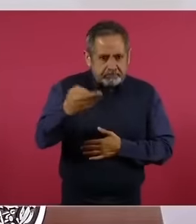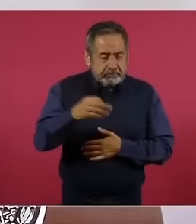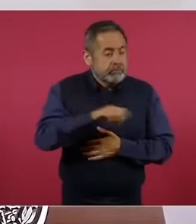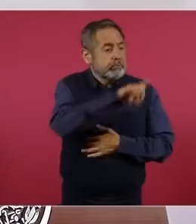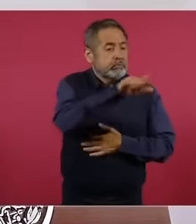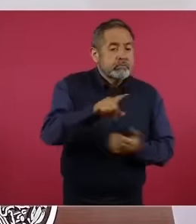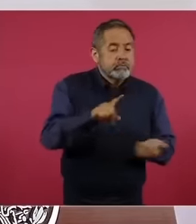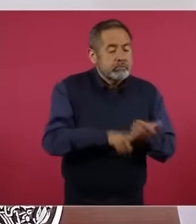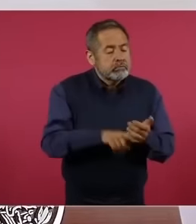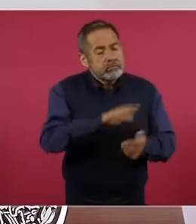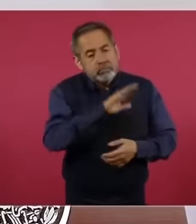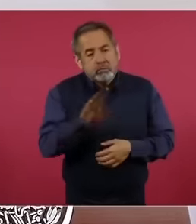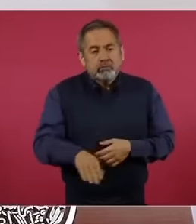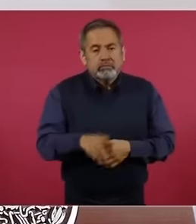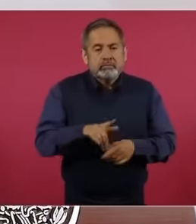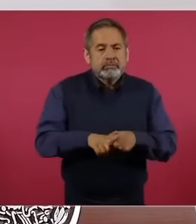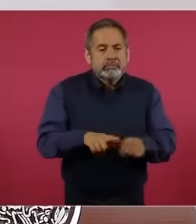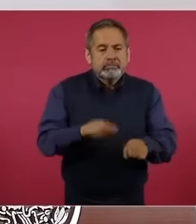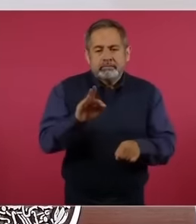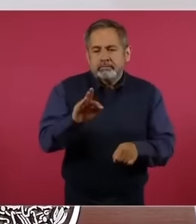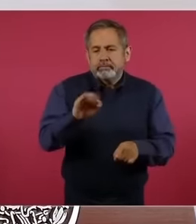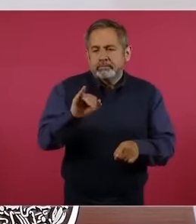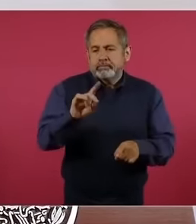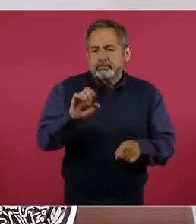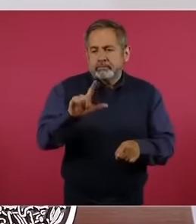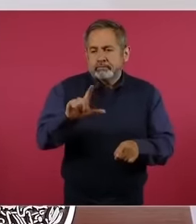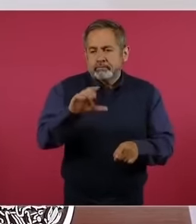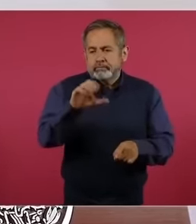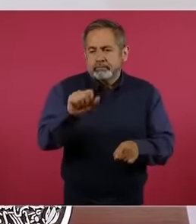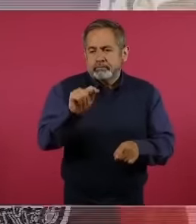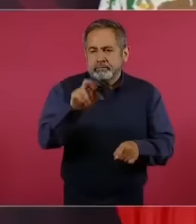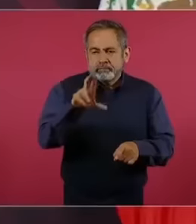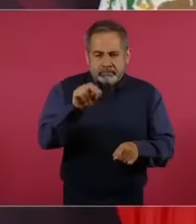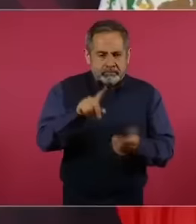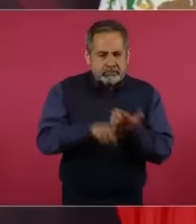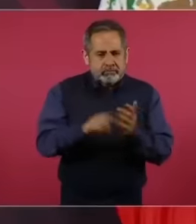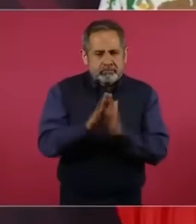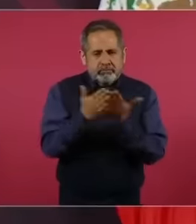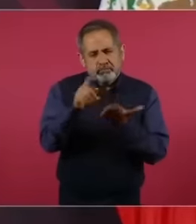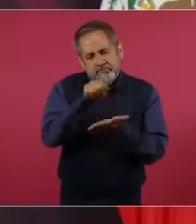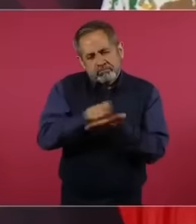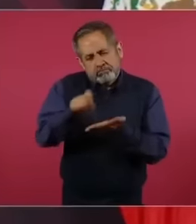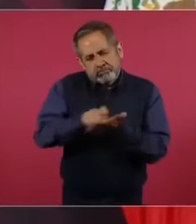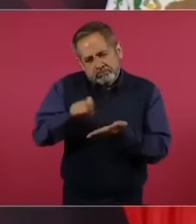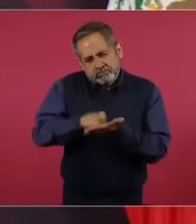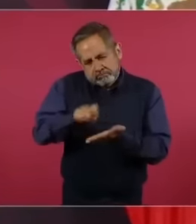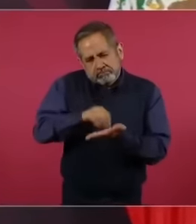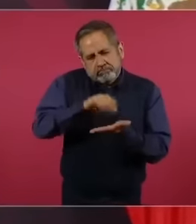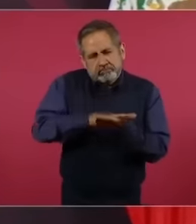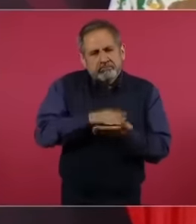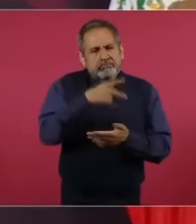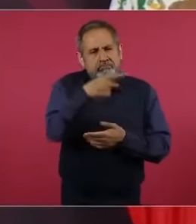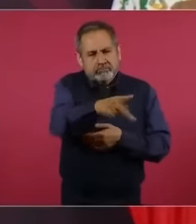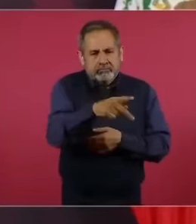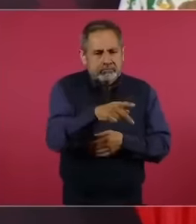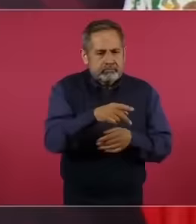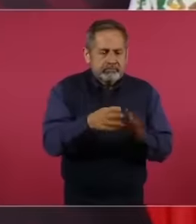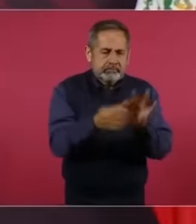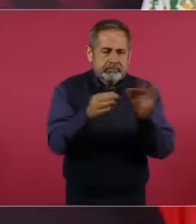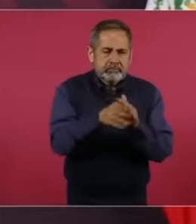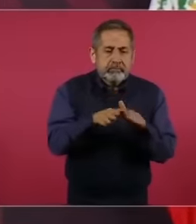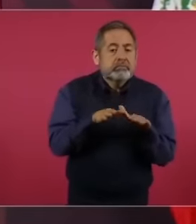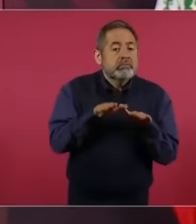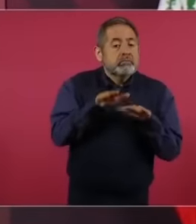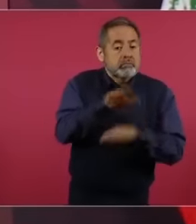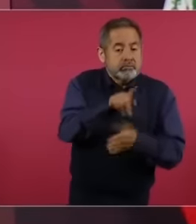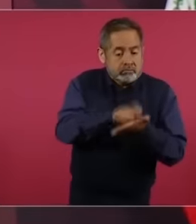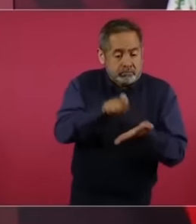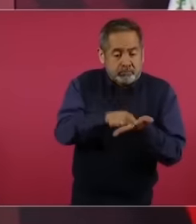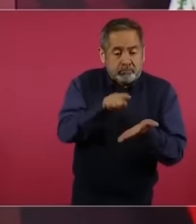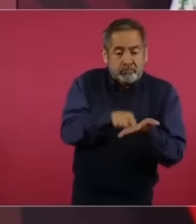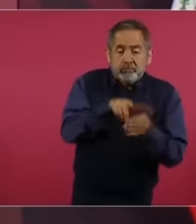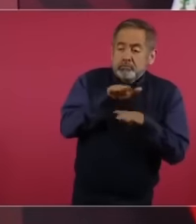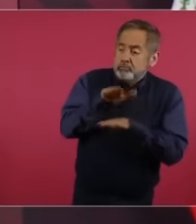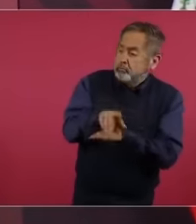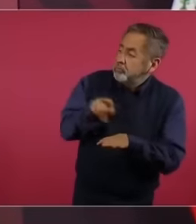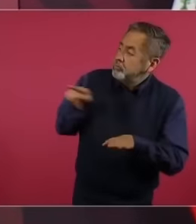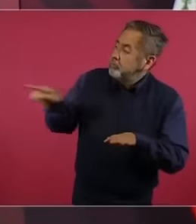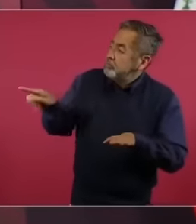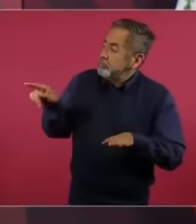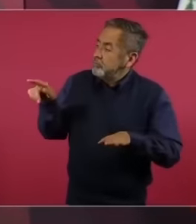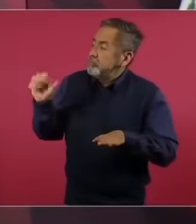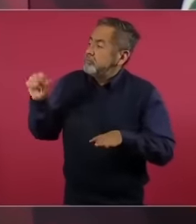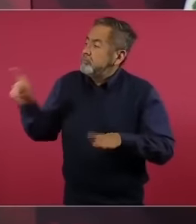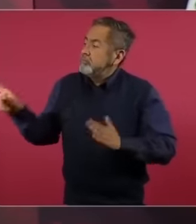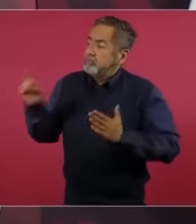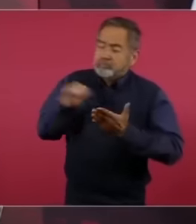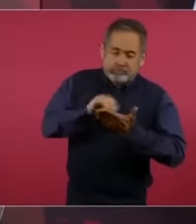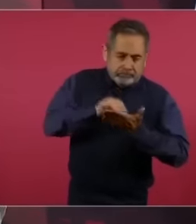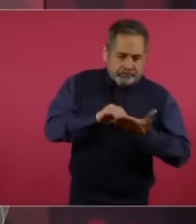Castro wrote some reflections on my book, I recommend it there.